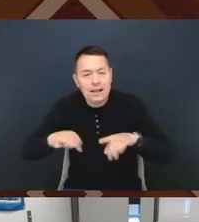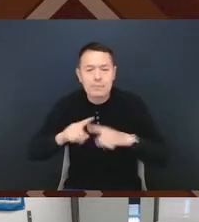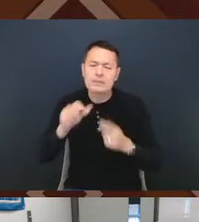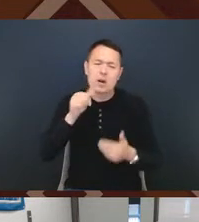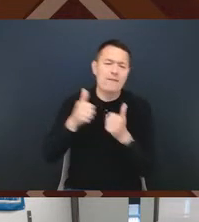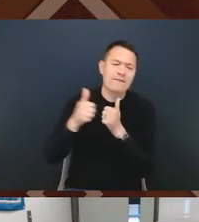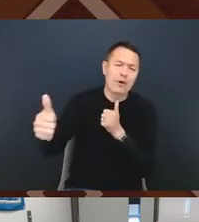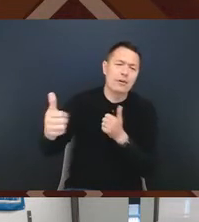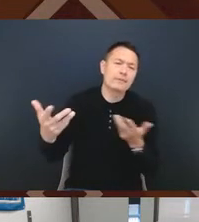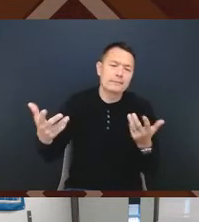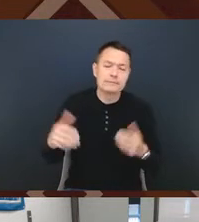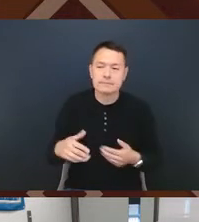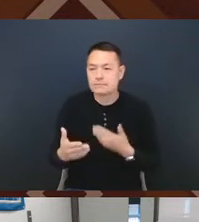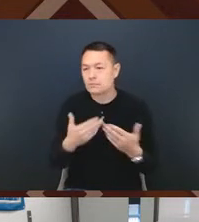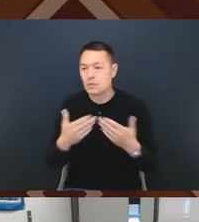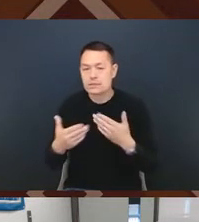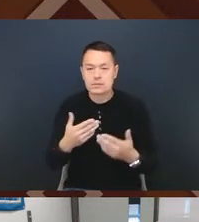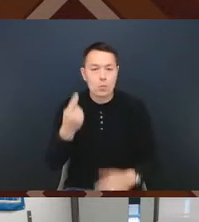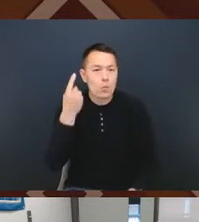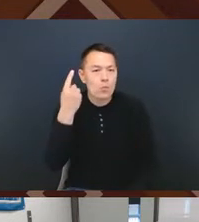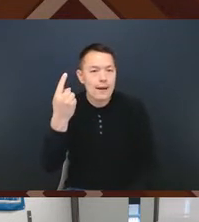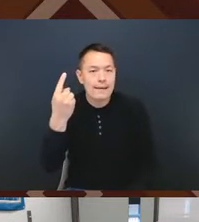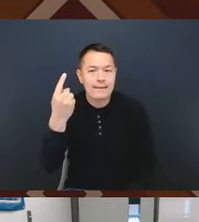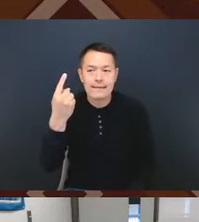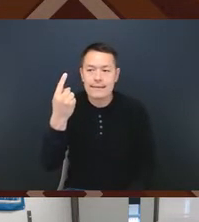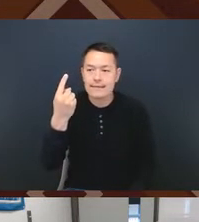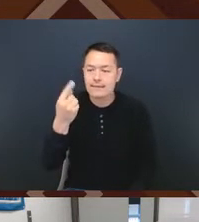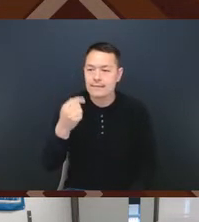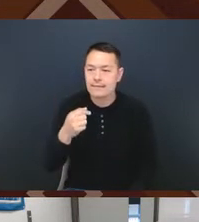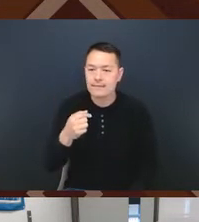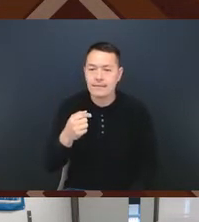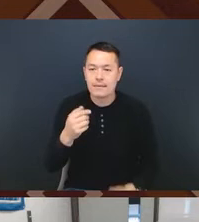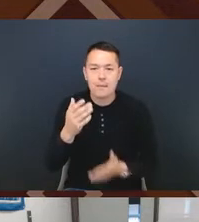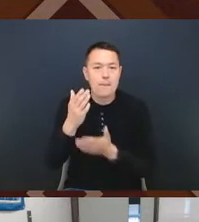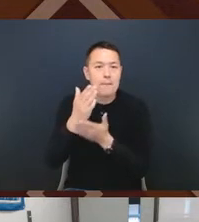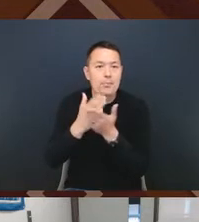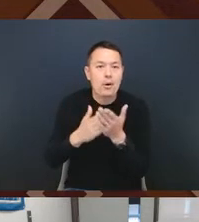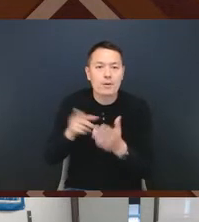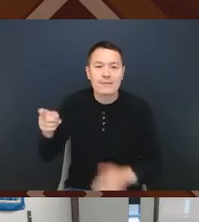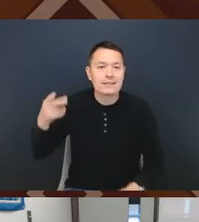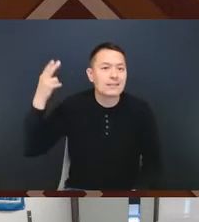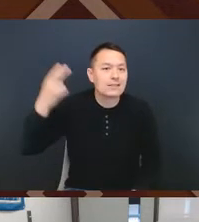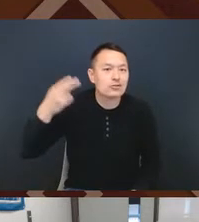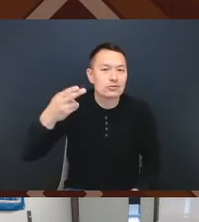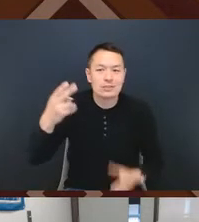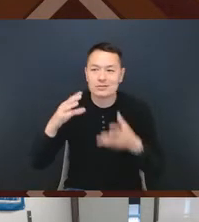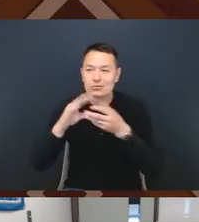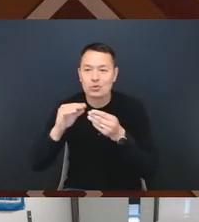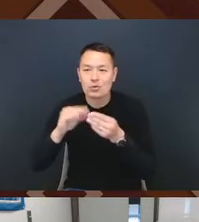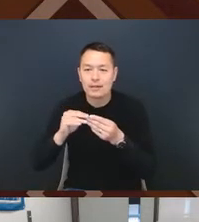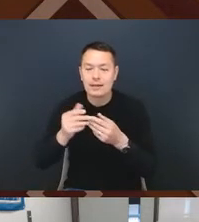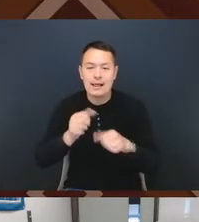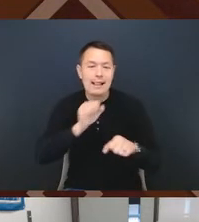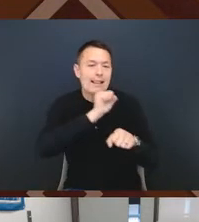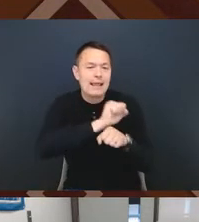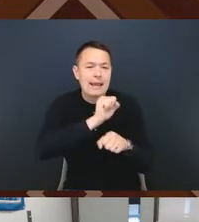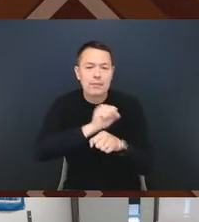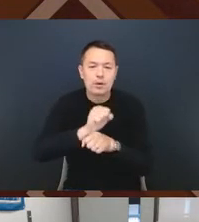I think one of the one of the pieces of this history of of labor movements, especially, you know, farm movements